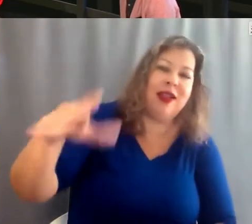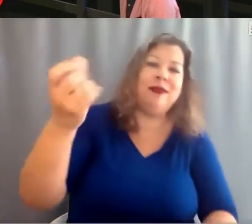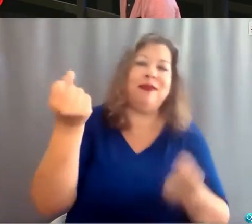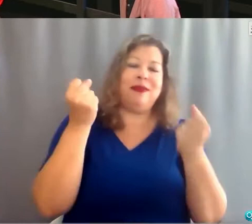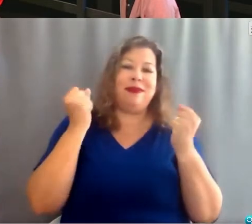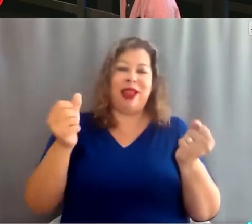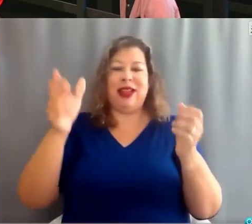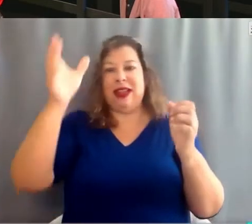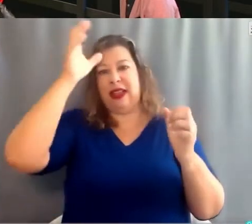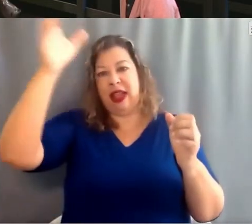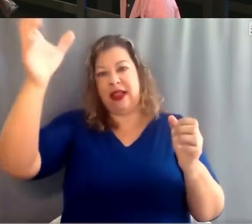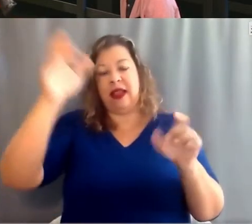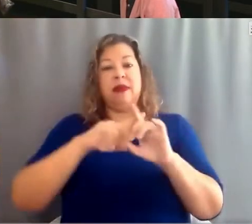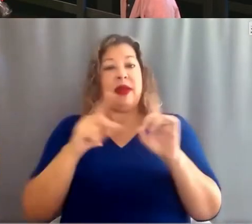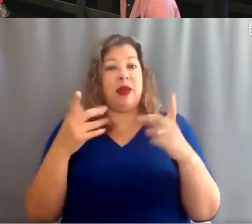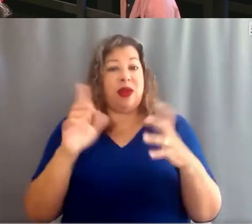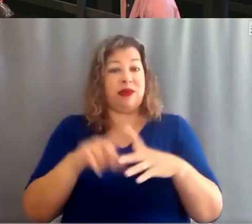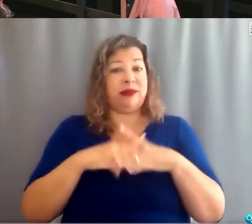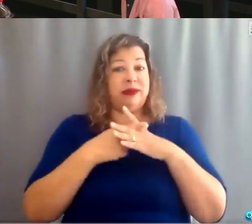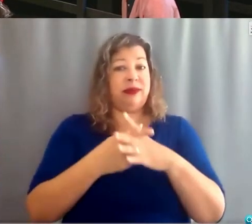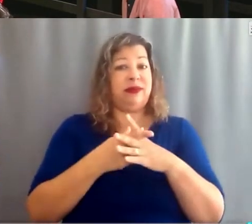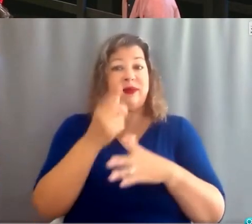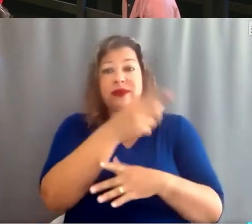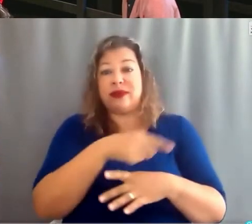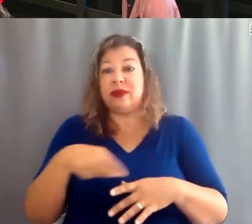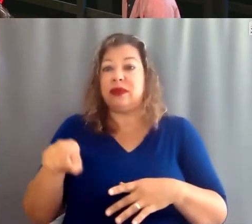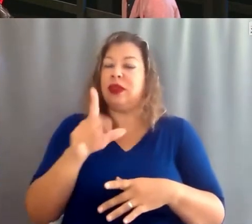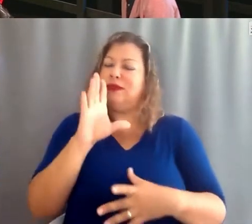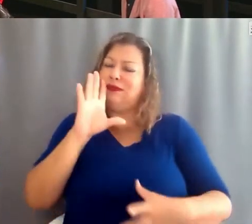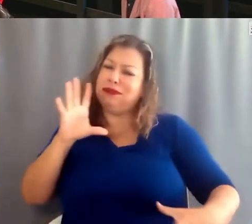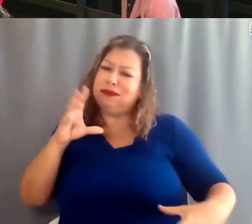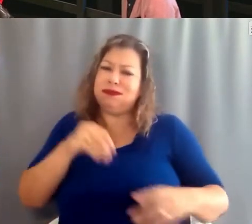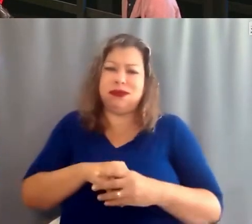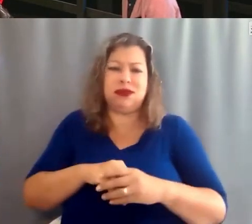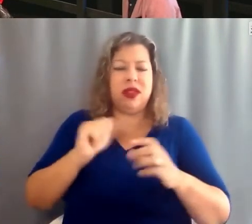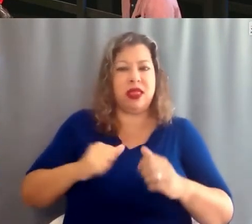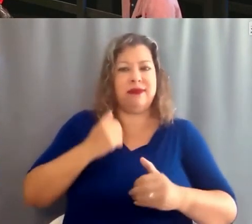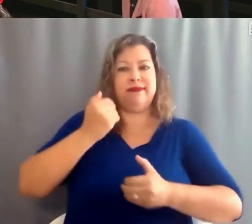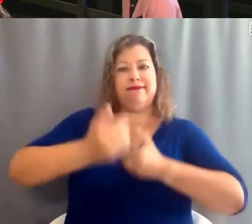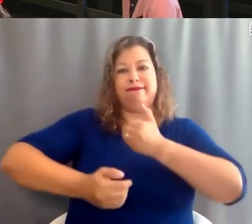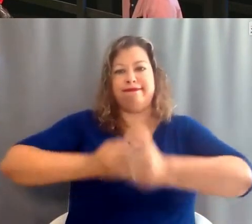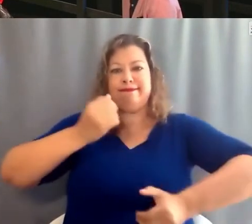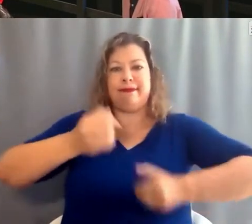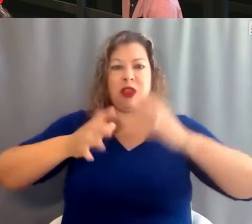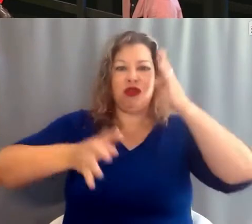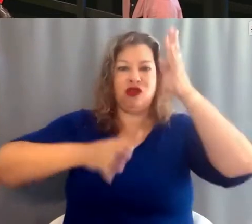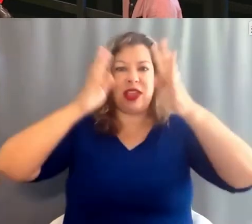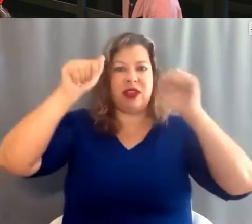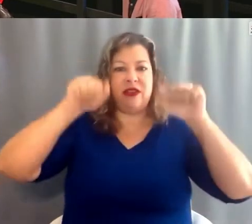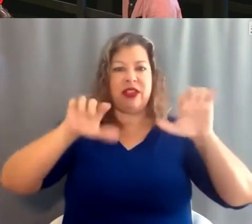But one thing I want to start off with is how you guys have been so invested in the process of the creation of this classroom.